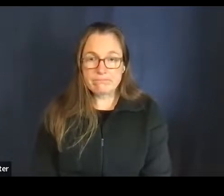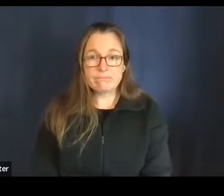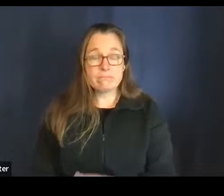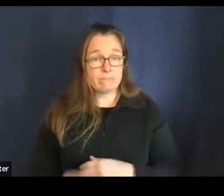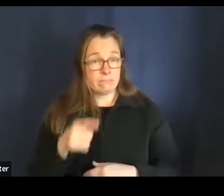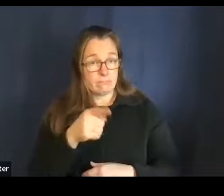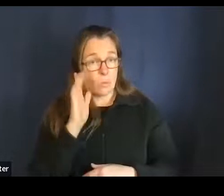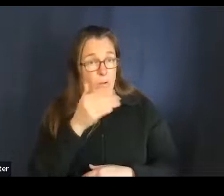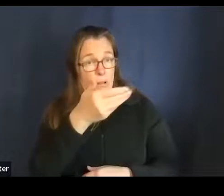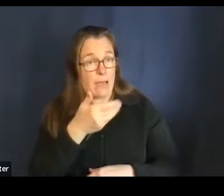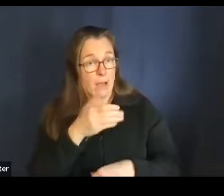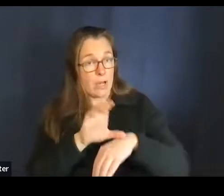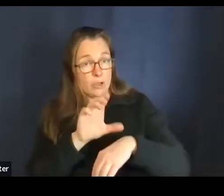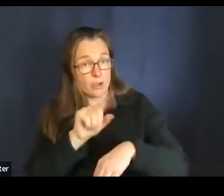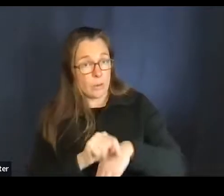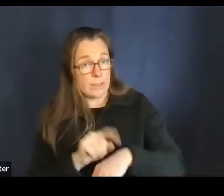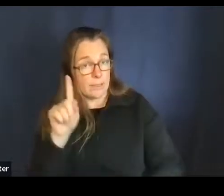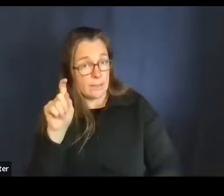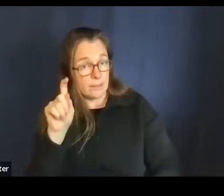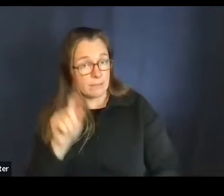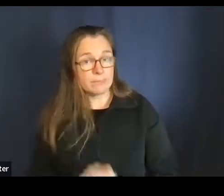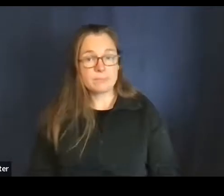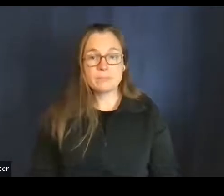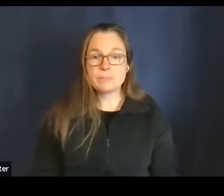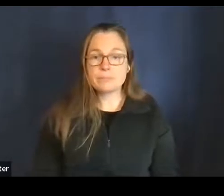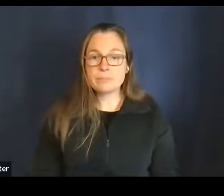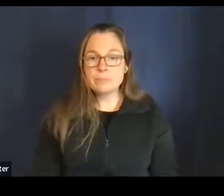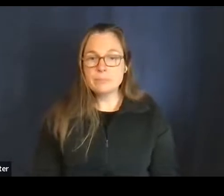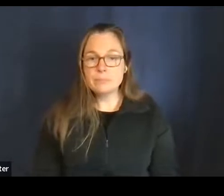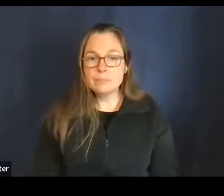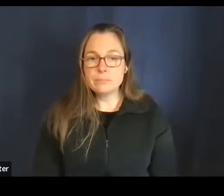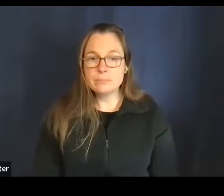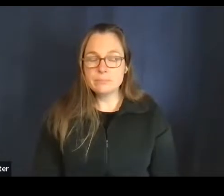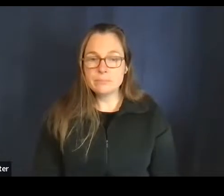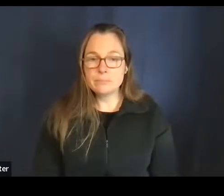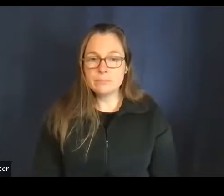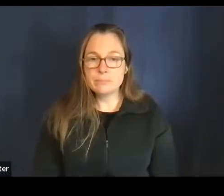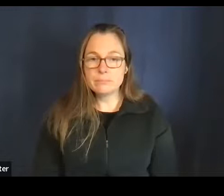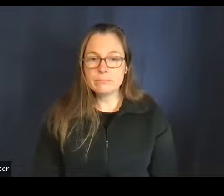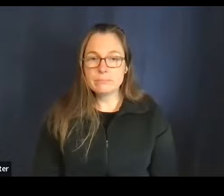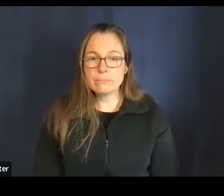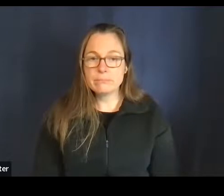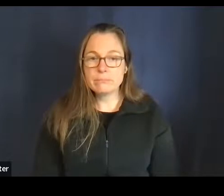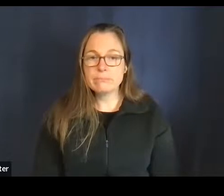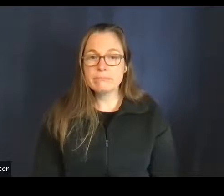like other jurisdictions that have implemented single transferable vote. I have a line item for that, yes.